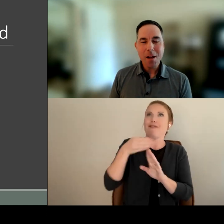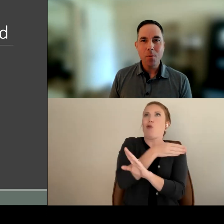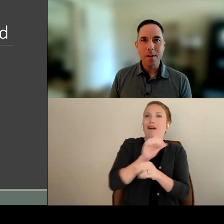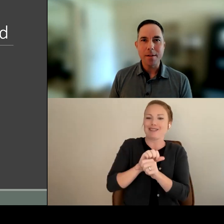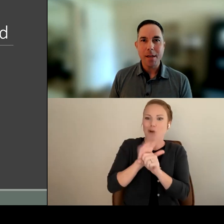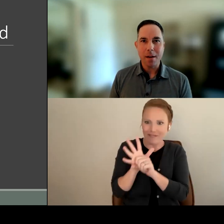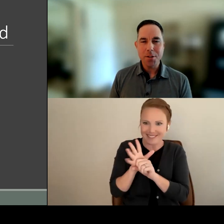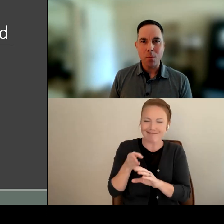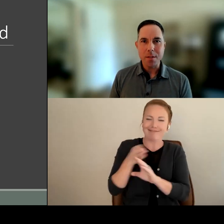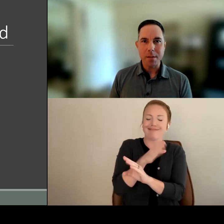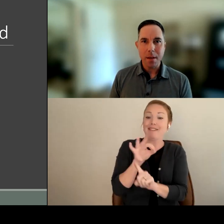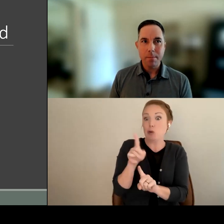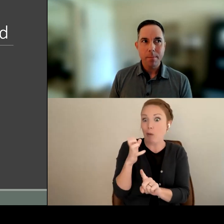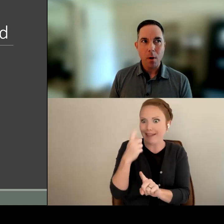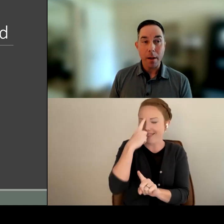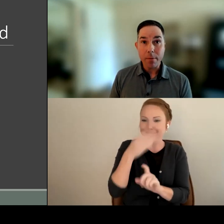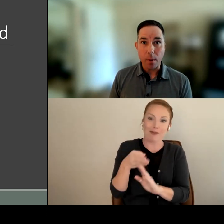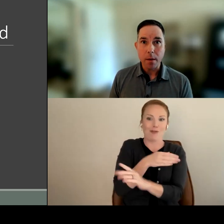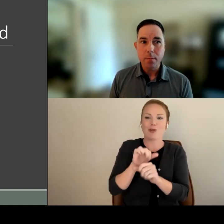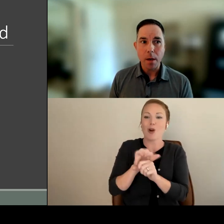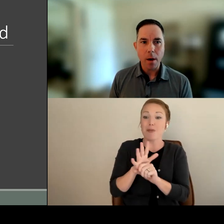time when technology wasn't everywhere.